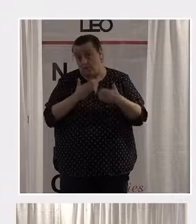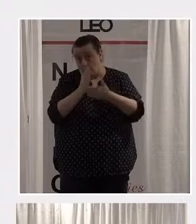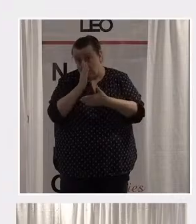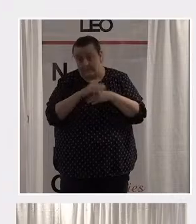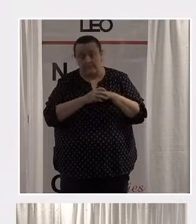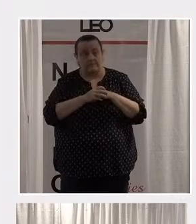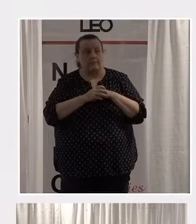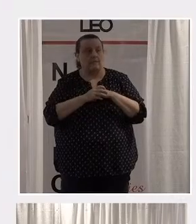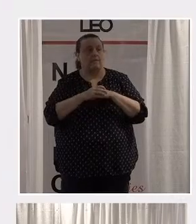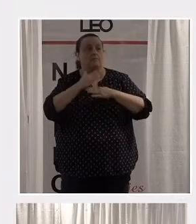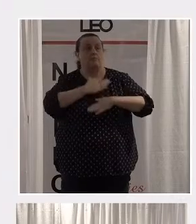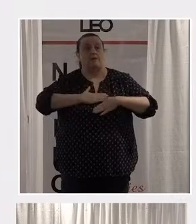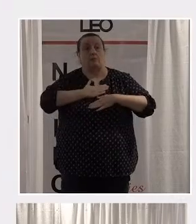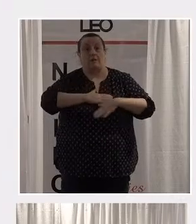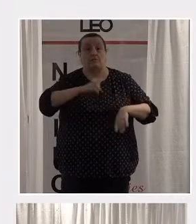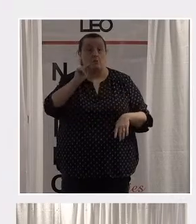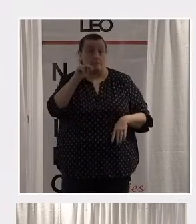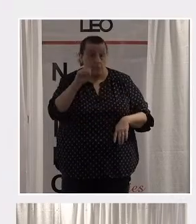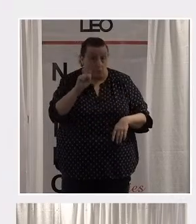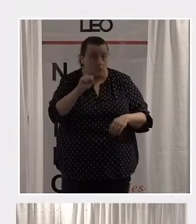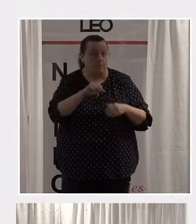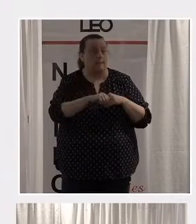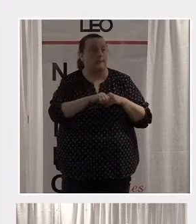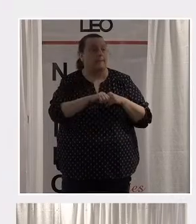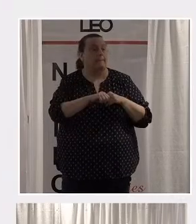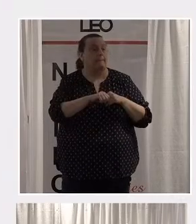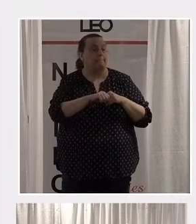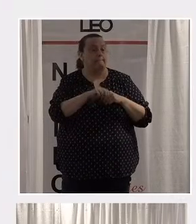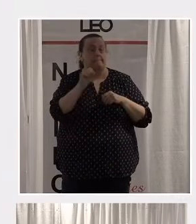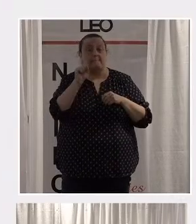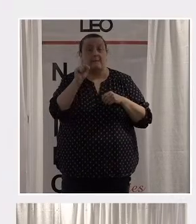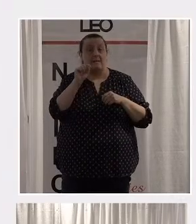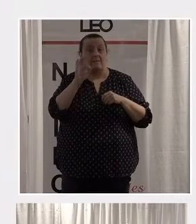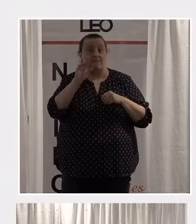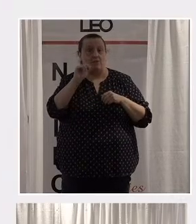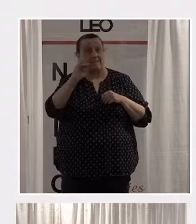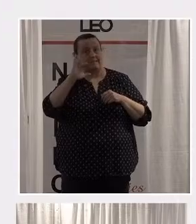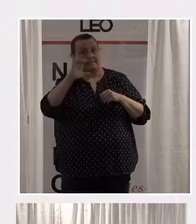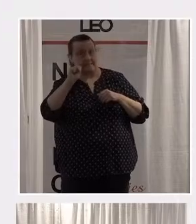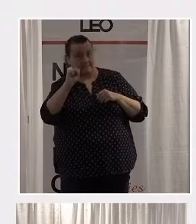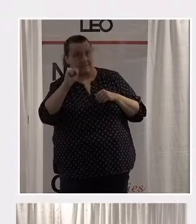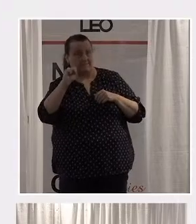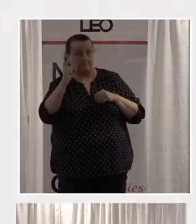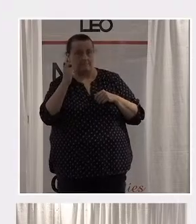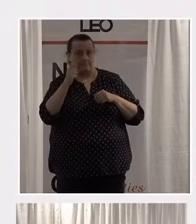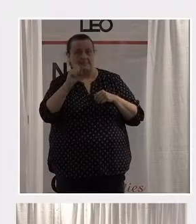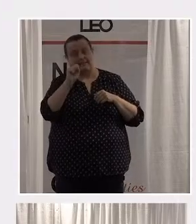RECREATION NOVA SCOTIA, ST. FRANCIS XAVIER UNIVERSITY.